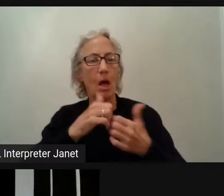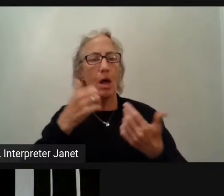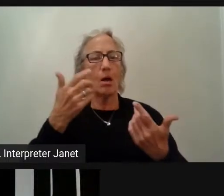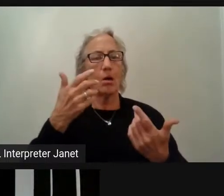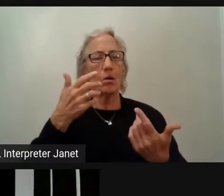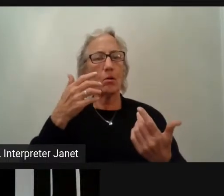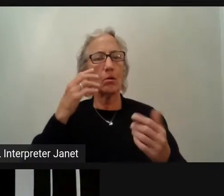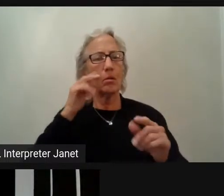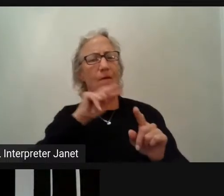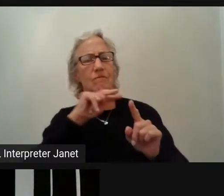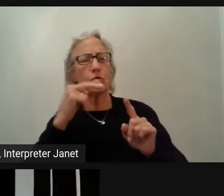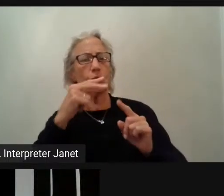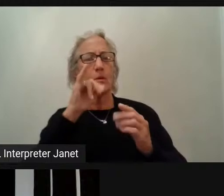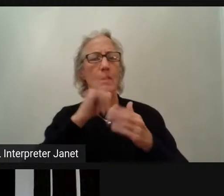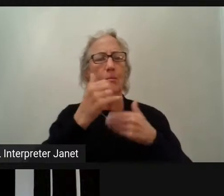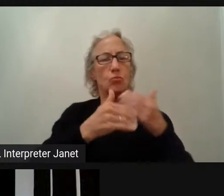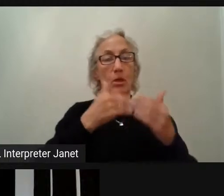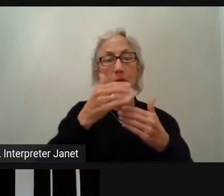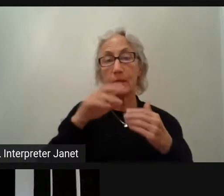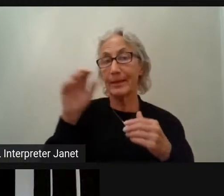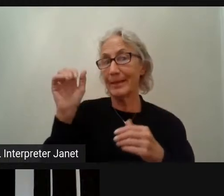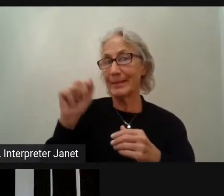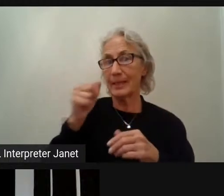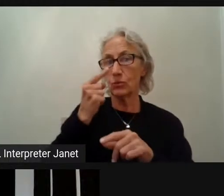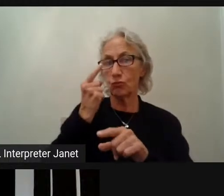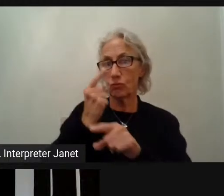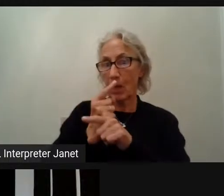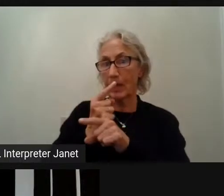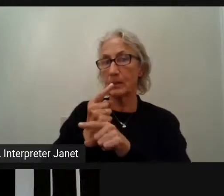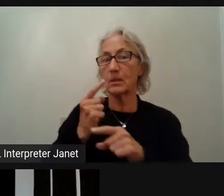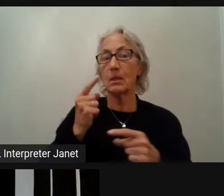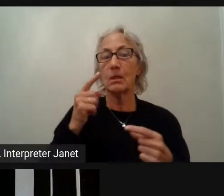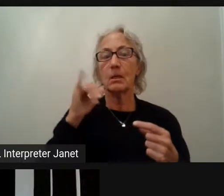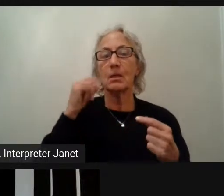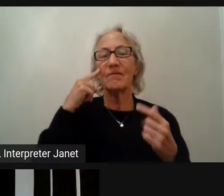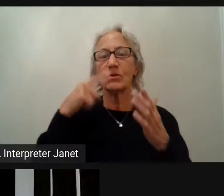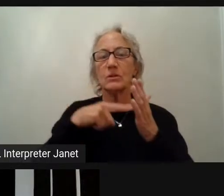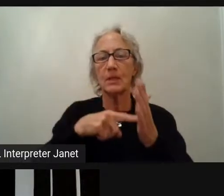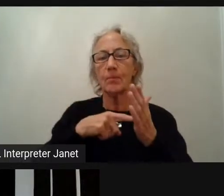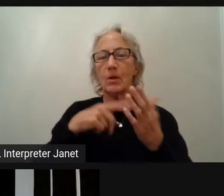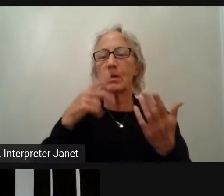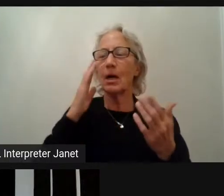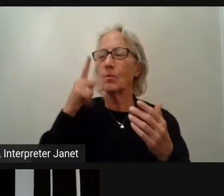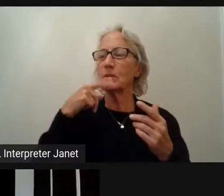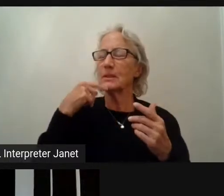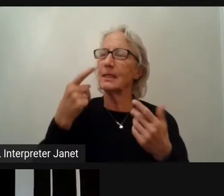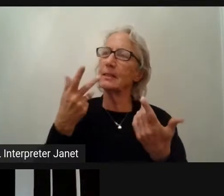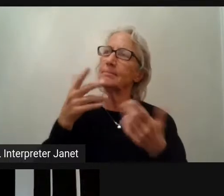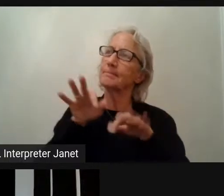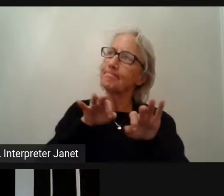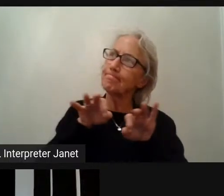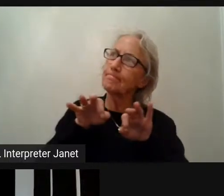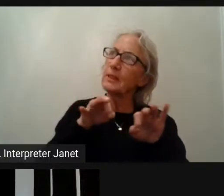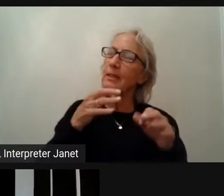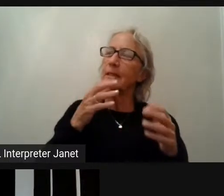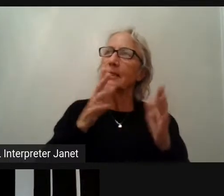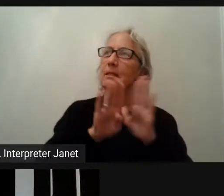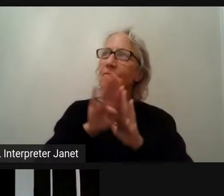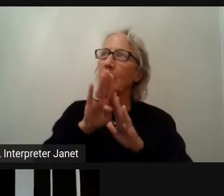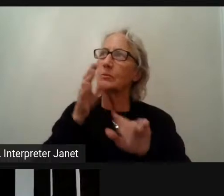have seen that happen with developers you have worked with and having CI / CD part of the develop process? Maciek Palmowski: Yes this is exactly right.